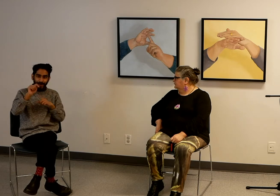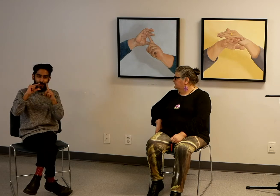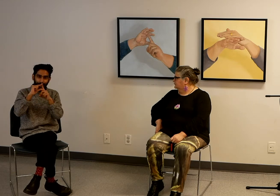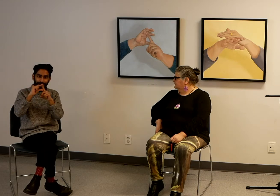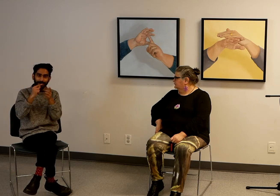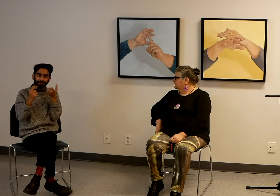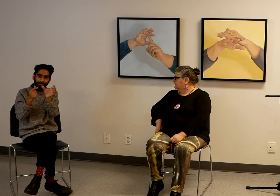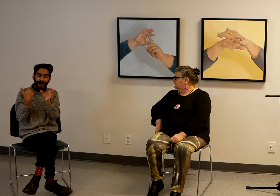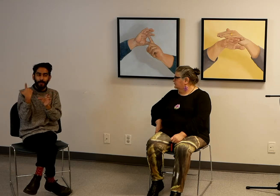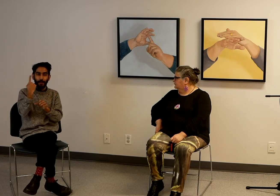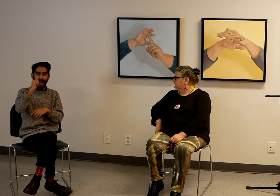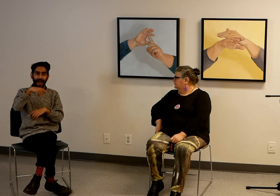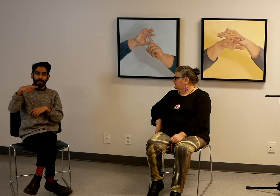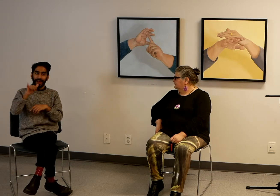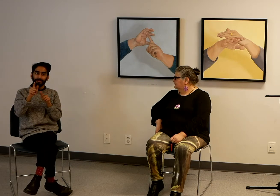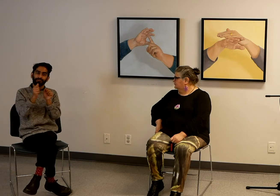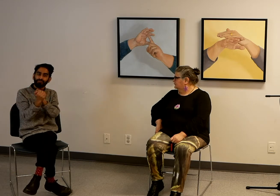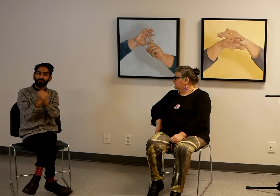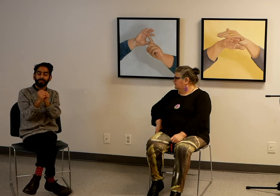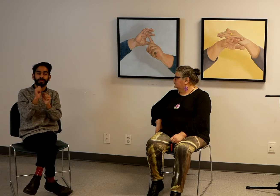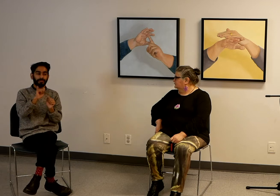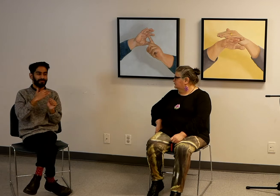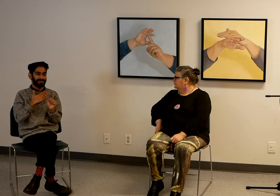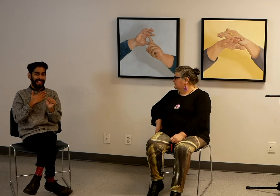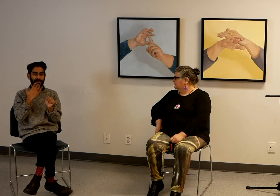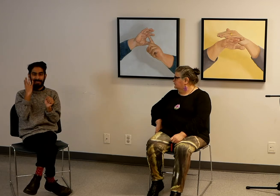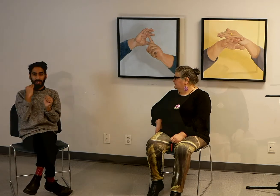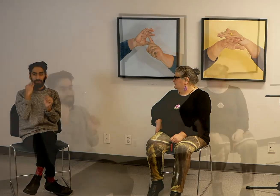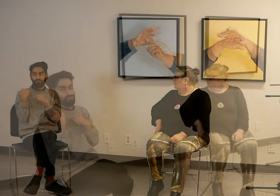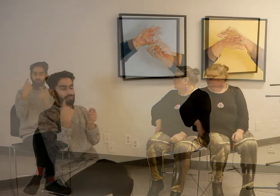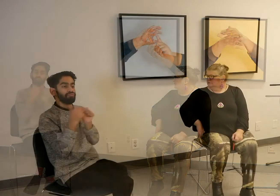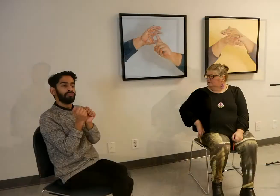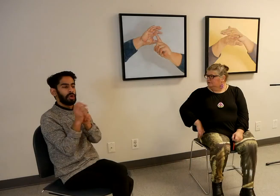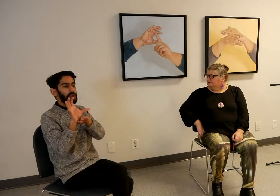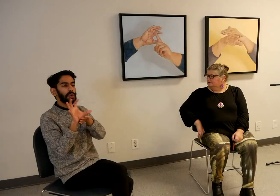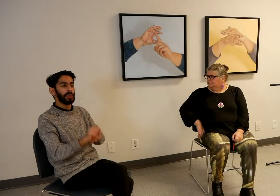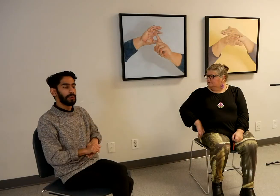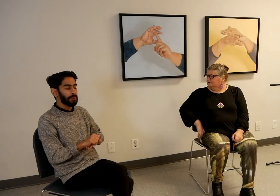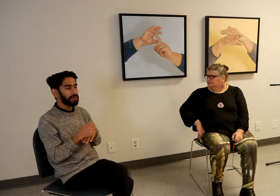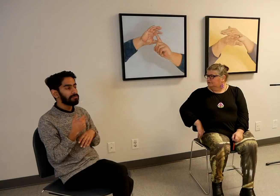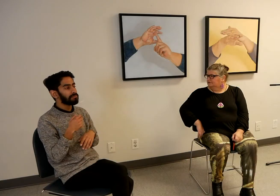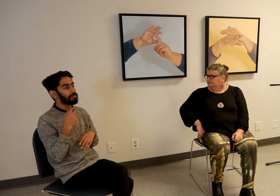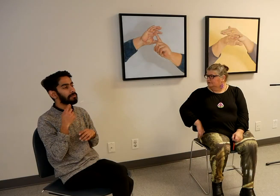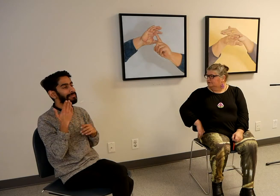I've seen a lot of new apps and technologies that are available to help with that communication.